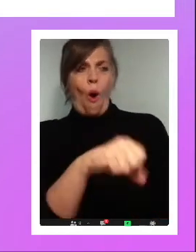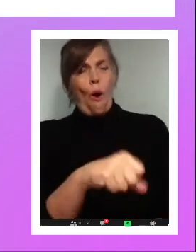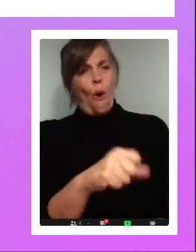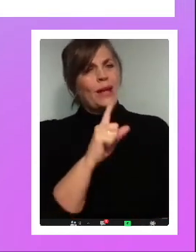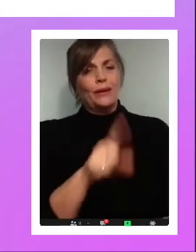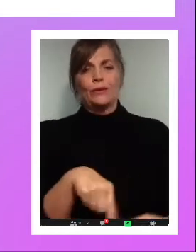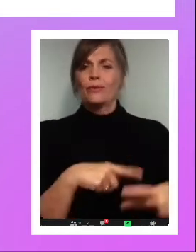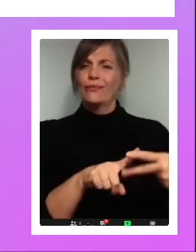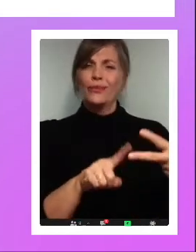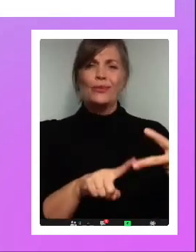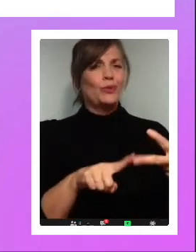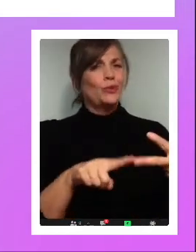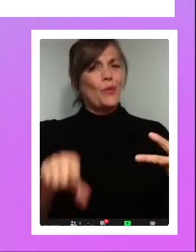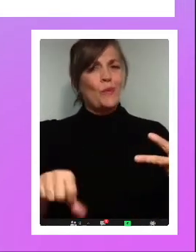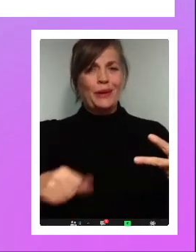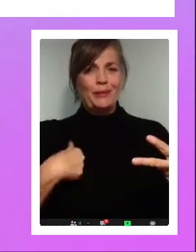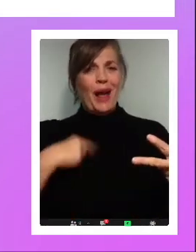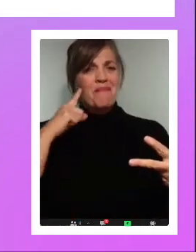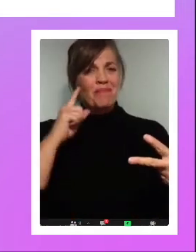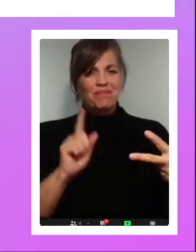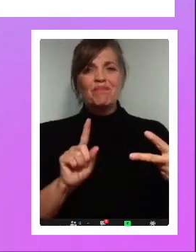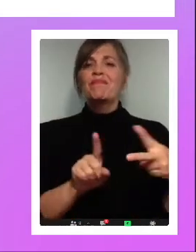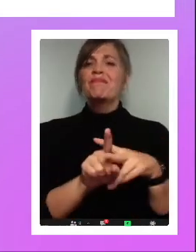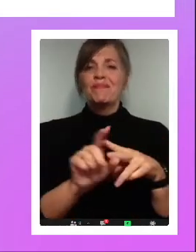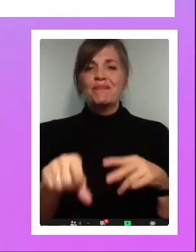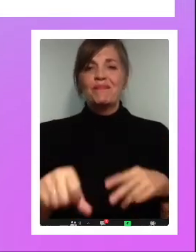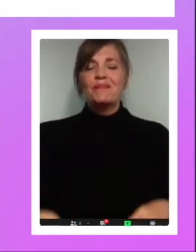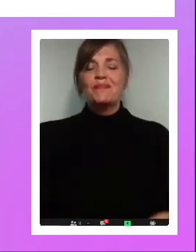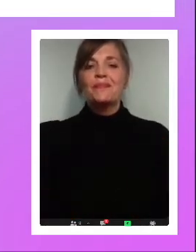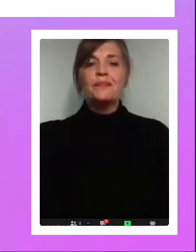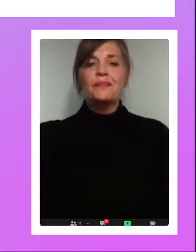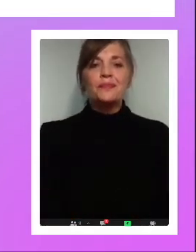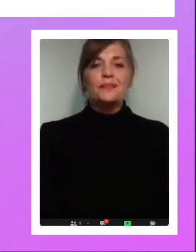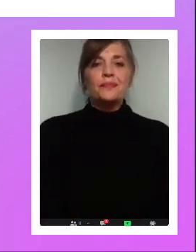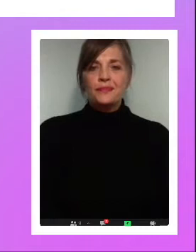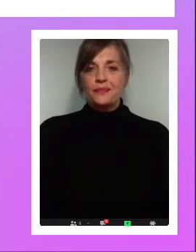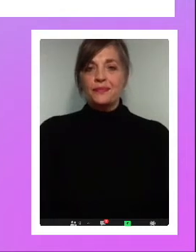The first one is that if you hired people as we do at Google